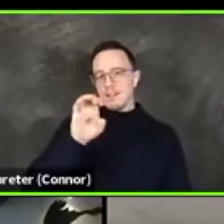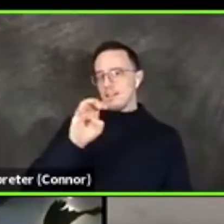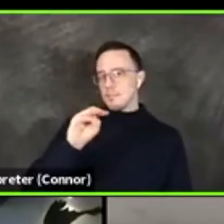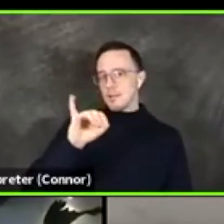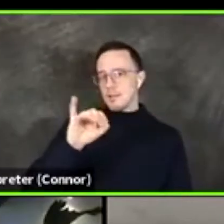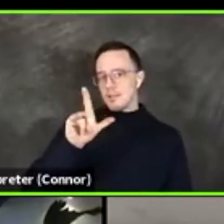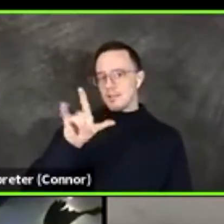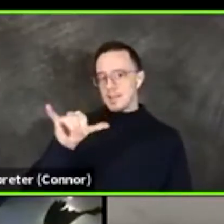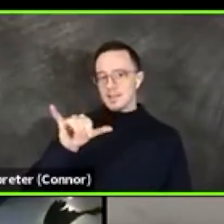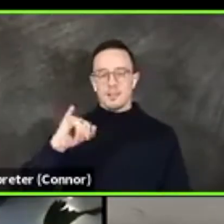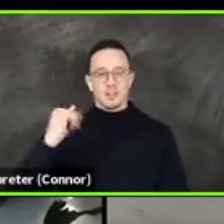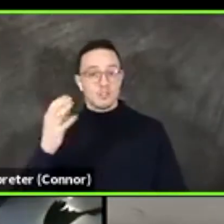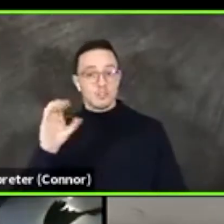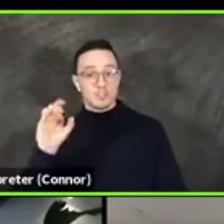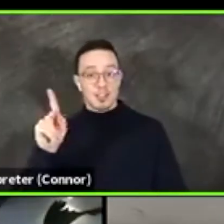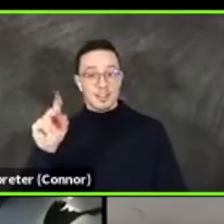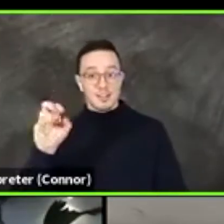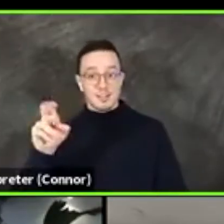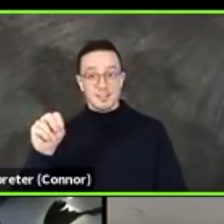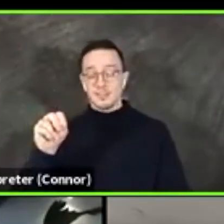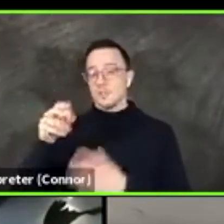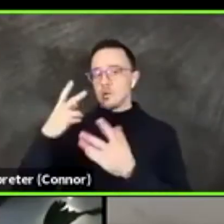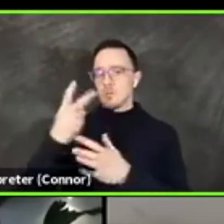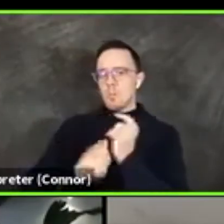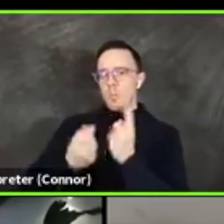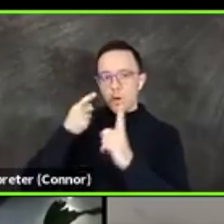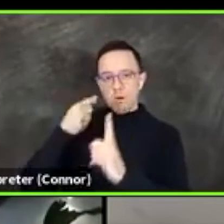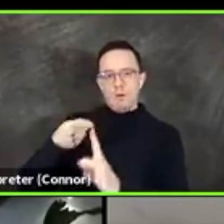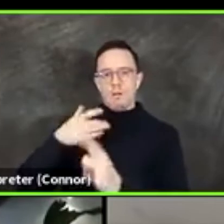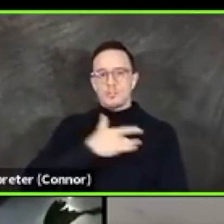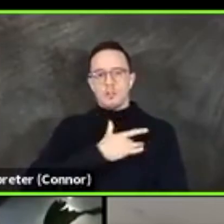TALK ABOUT,